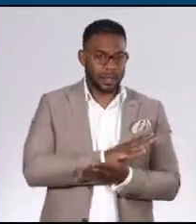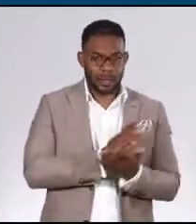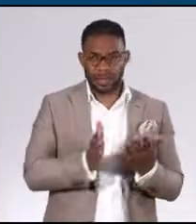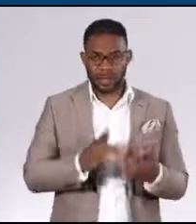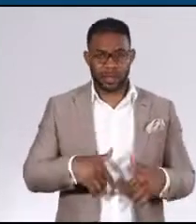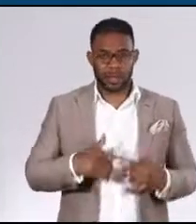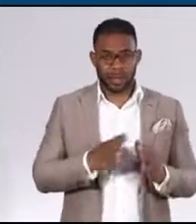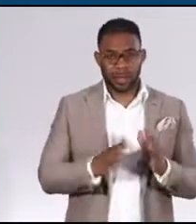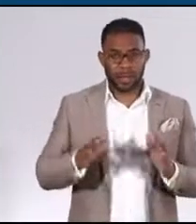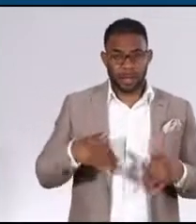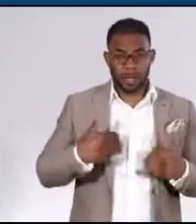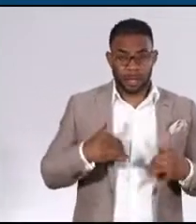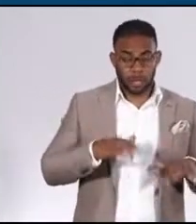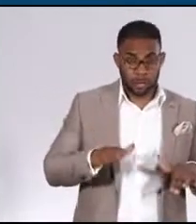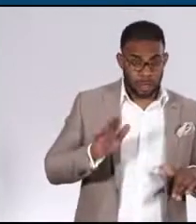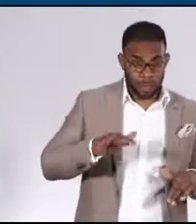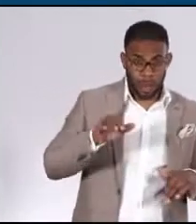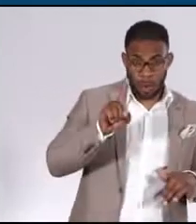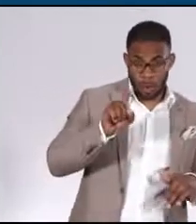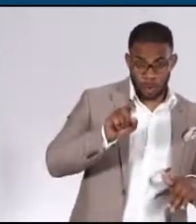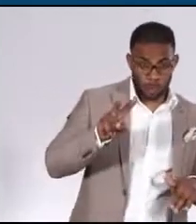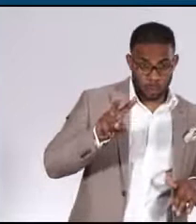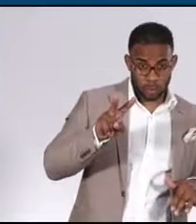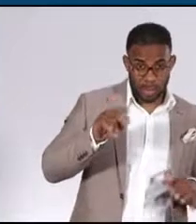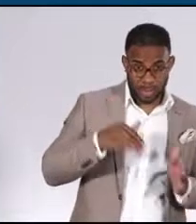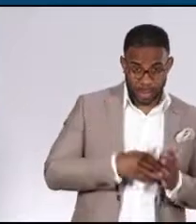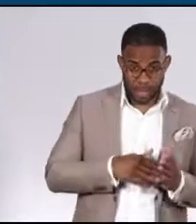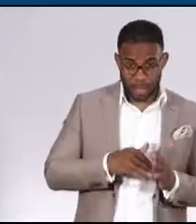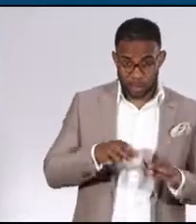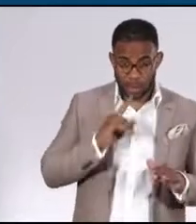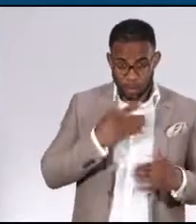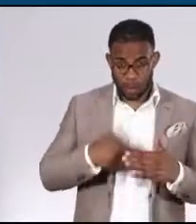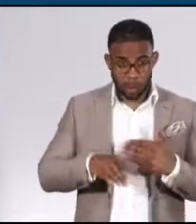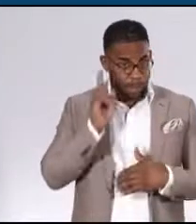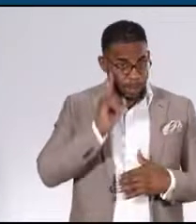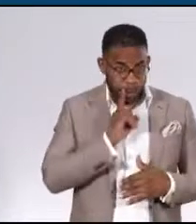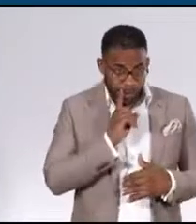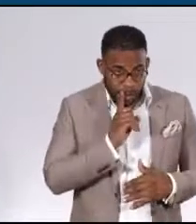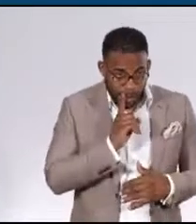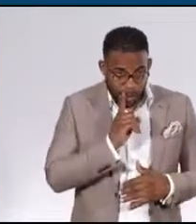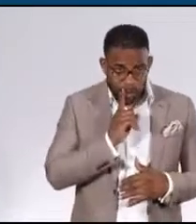And young children about 1~2 and 1,000 children are born deaf or the severe here and also.